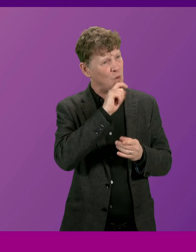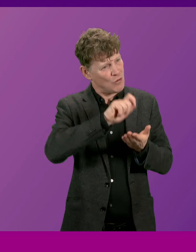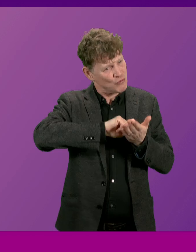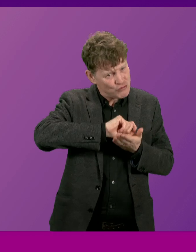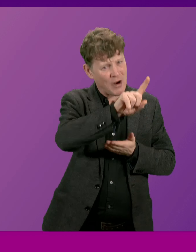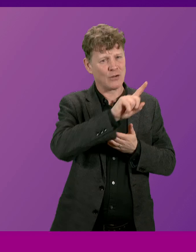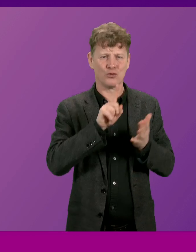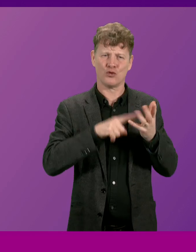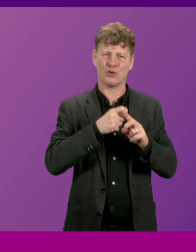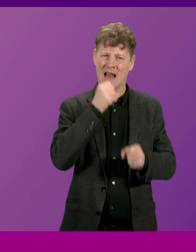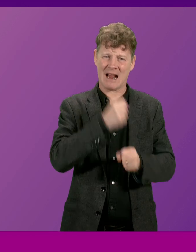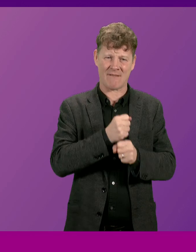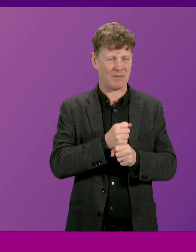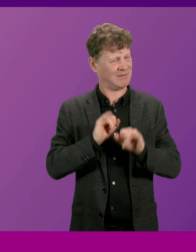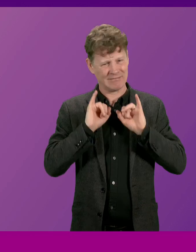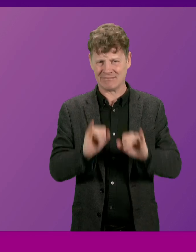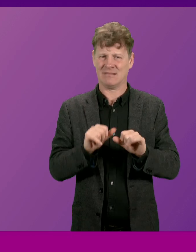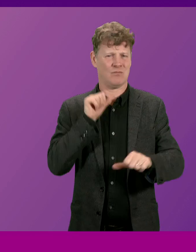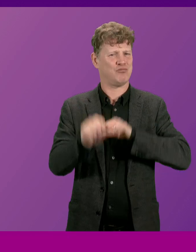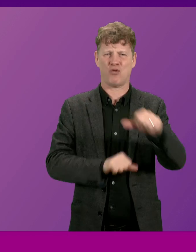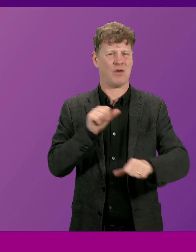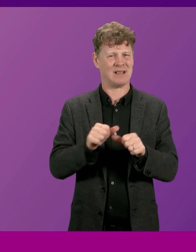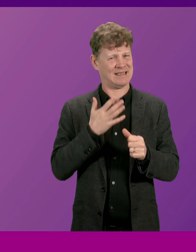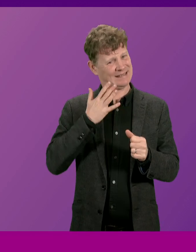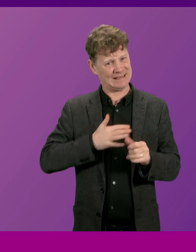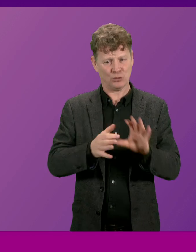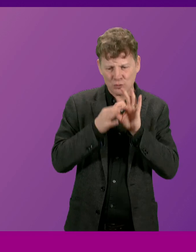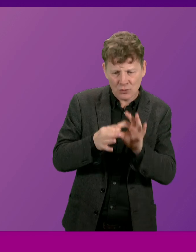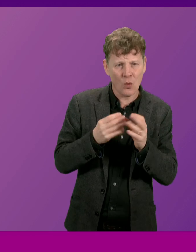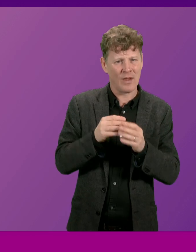that flawed process and to engage meaningfully with local communities and trade unions to